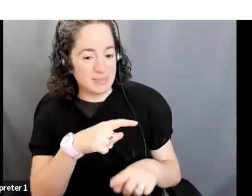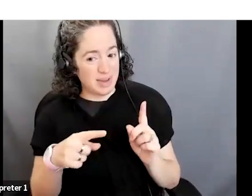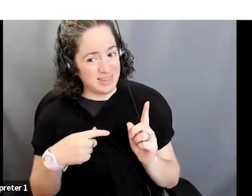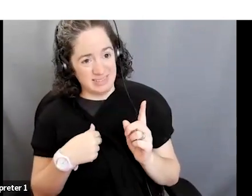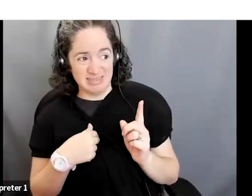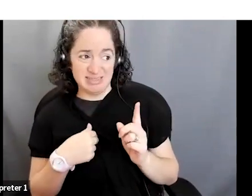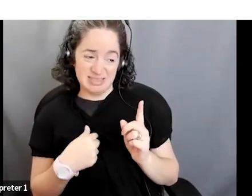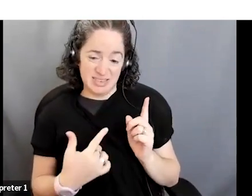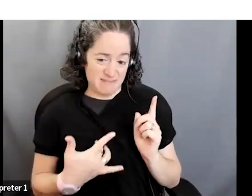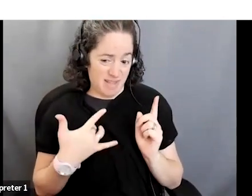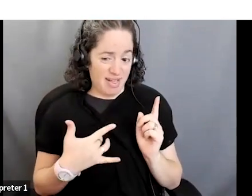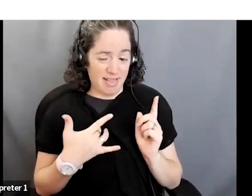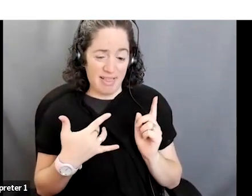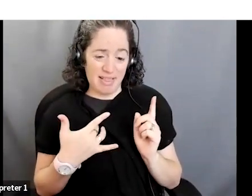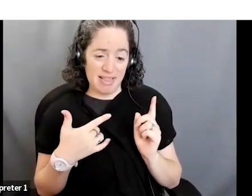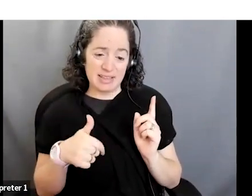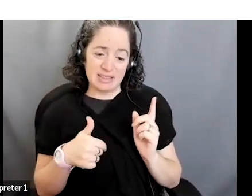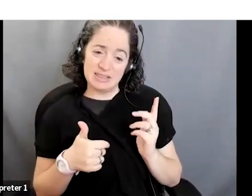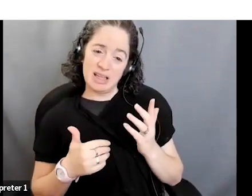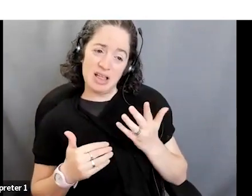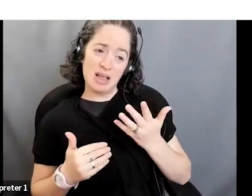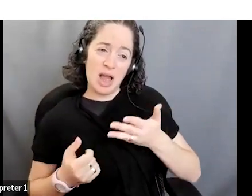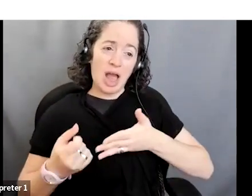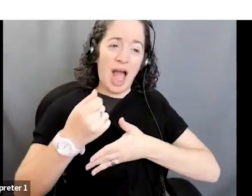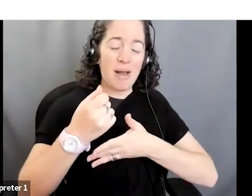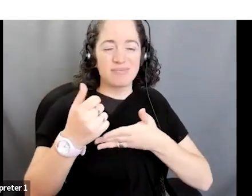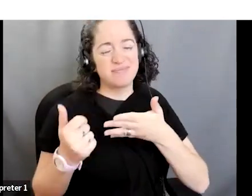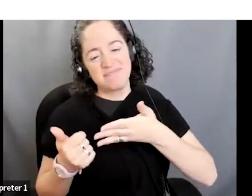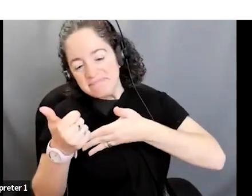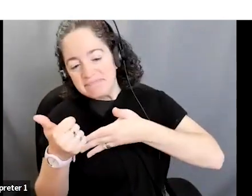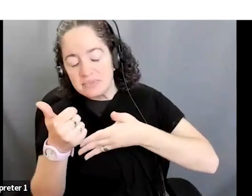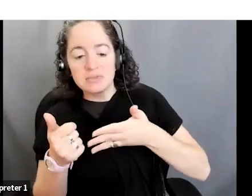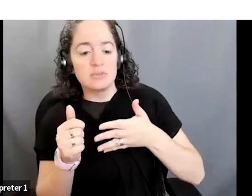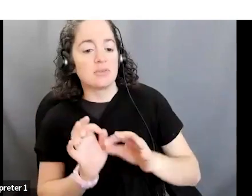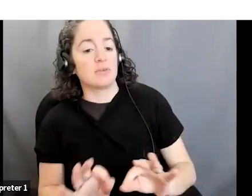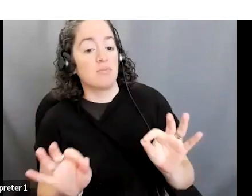I wouldn't know if I wouldn't say most important, but definitely something as we talk about things like health care and voting